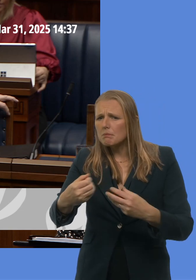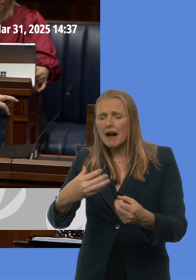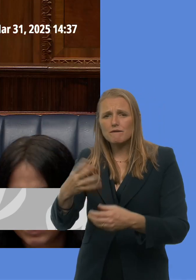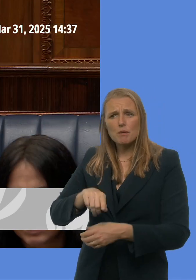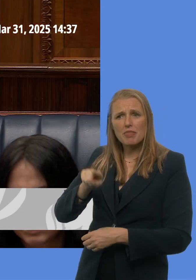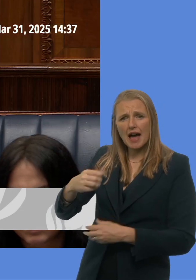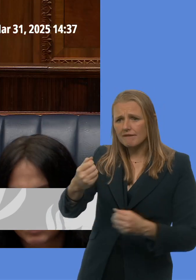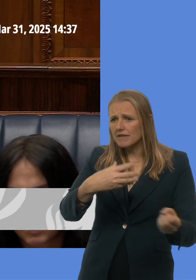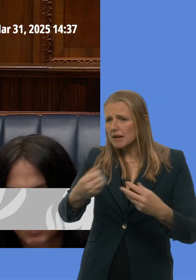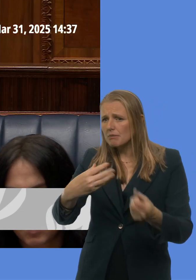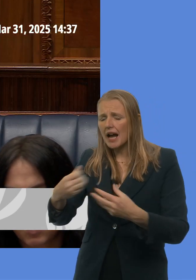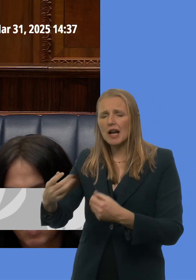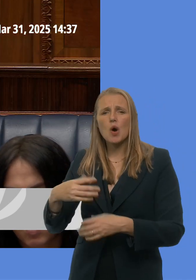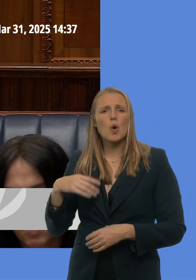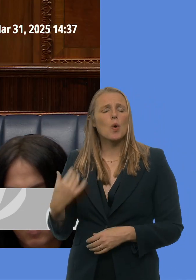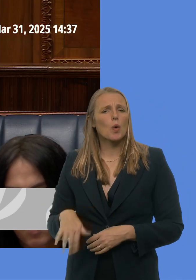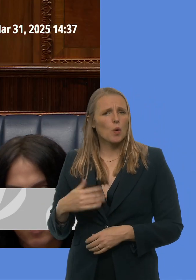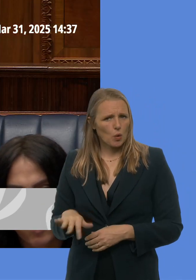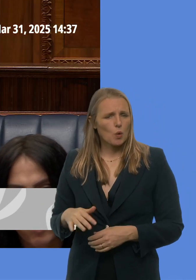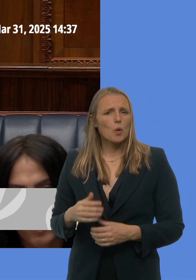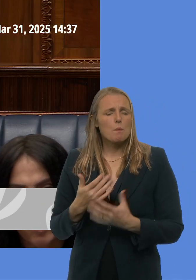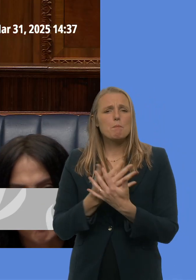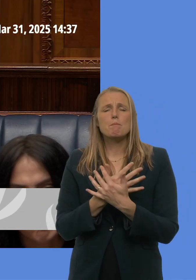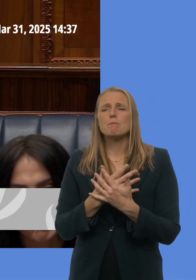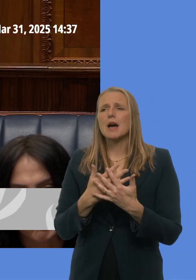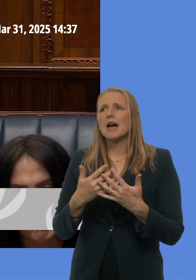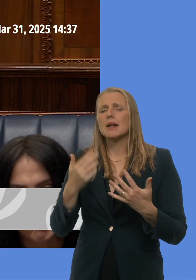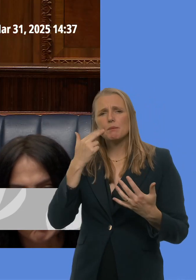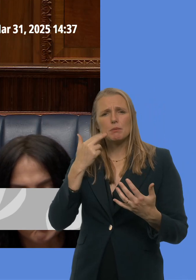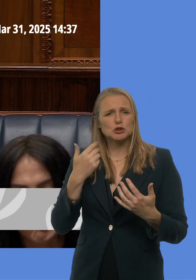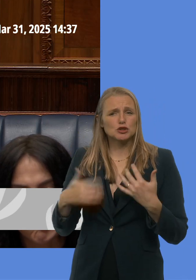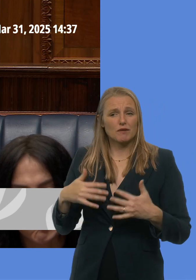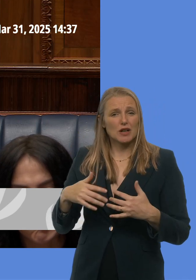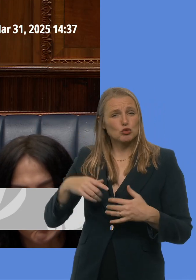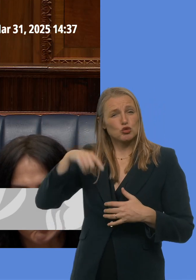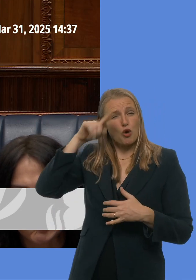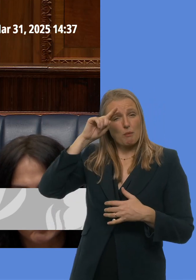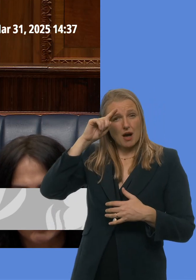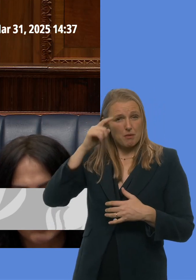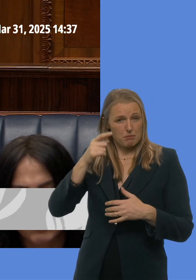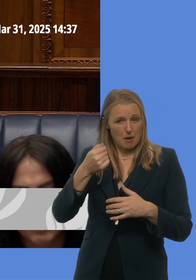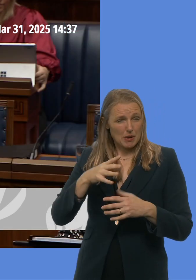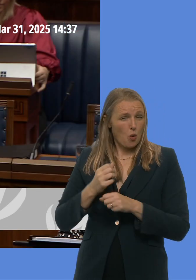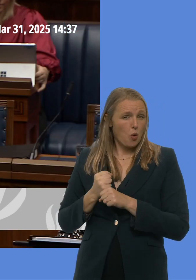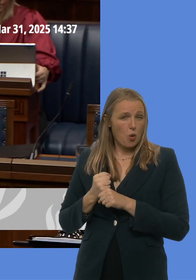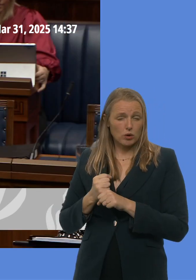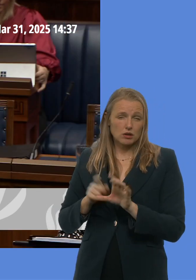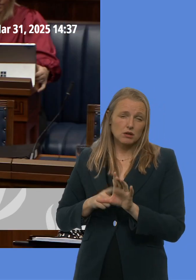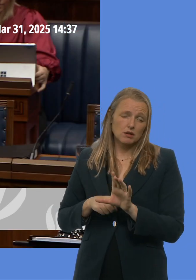Many people are suffering not just that trauma right now, but they have suffered that trauma for many decades in need of help and